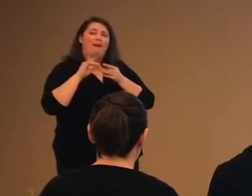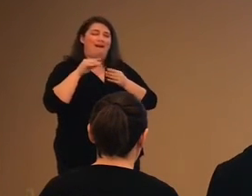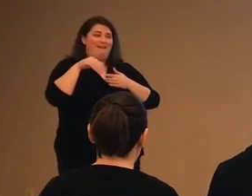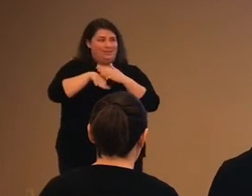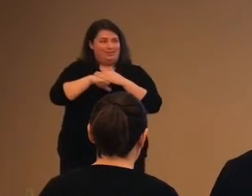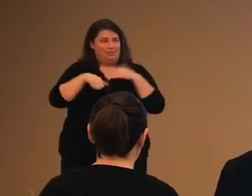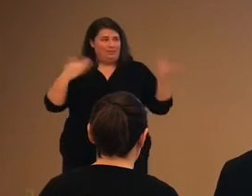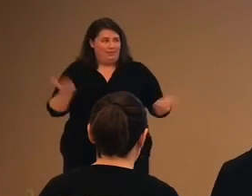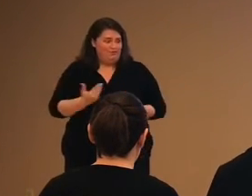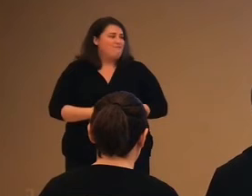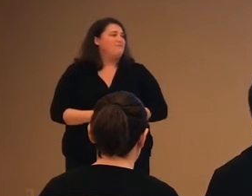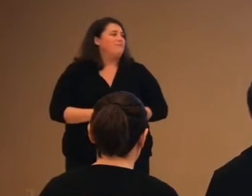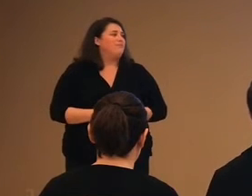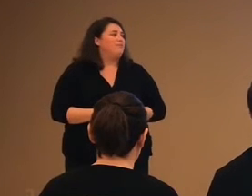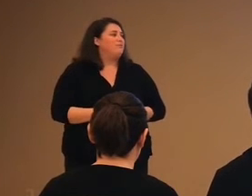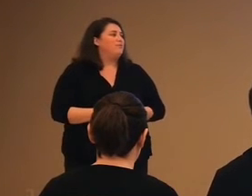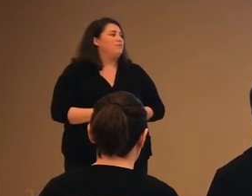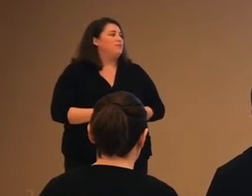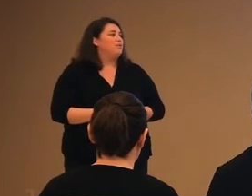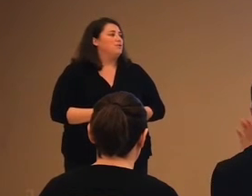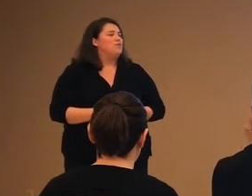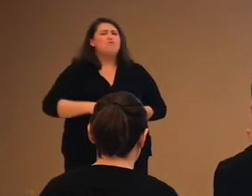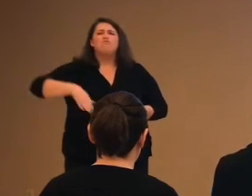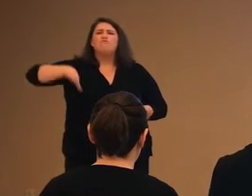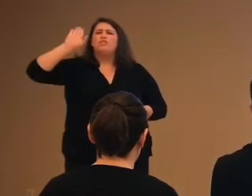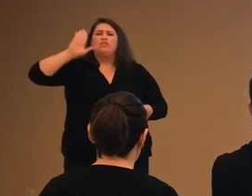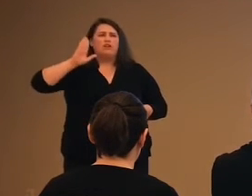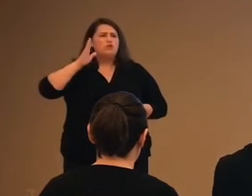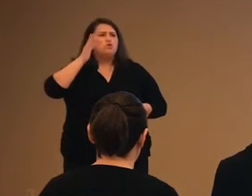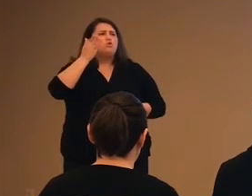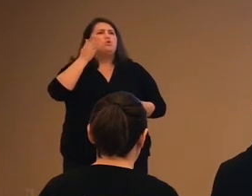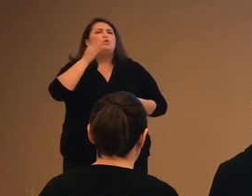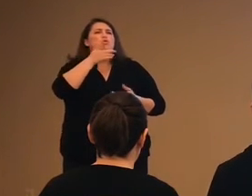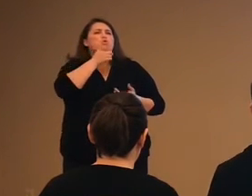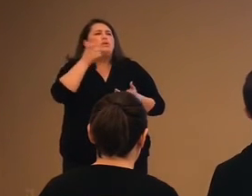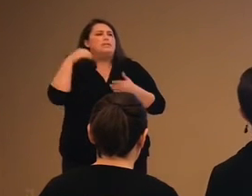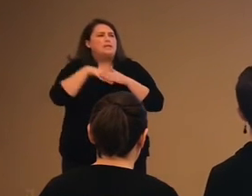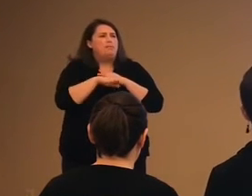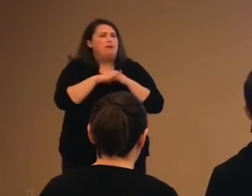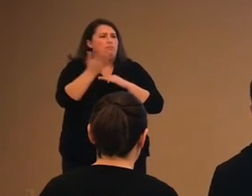Um just make show of hands who has been in this building before to hopefully go to an exhibit